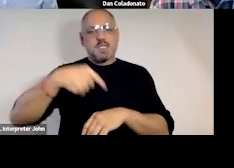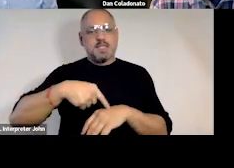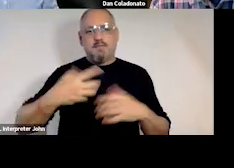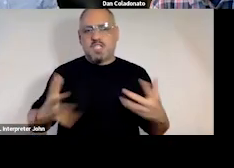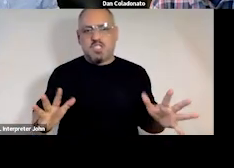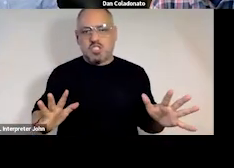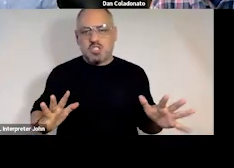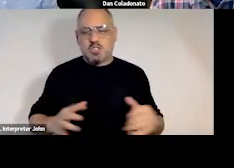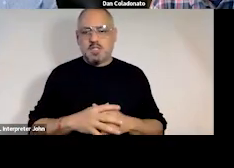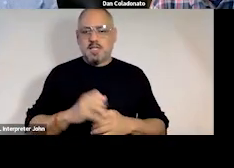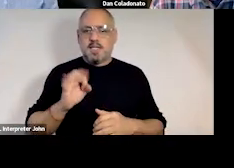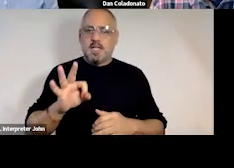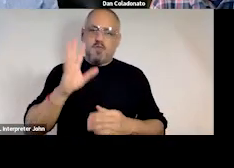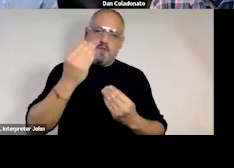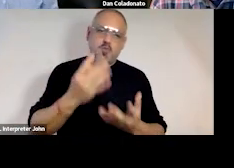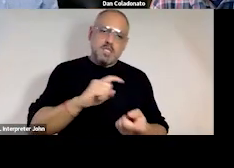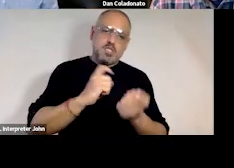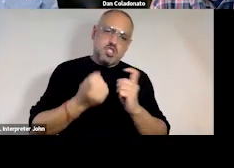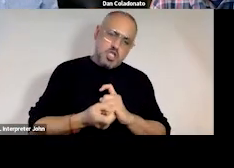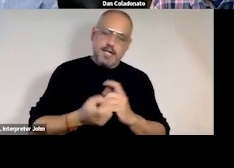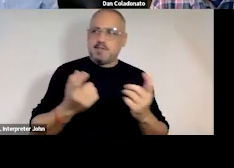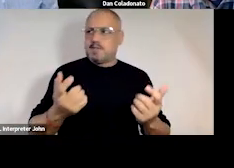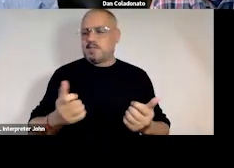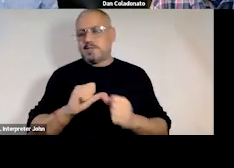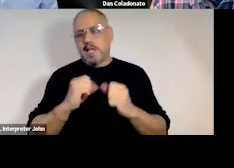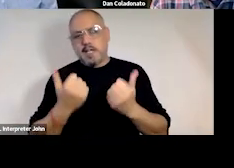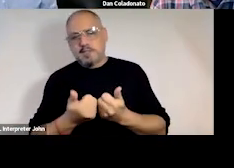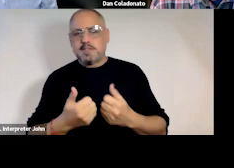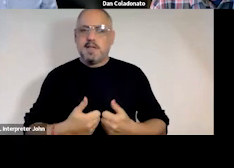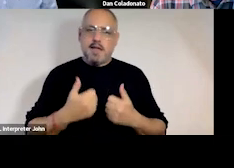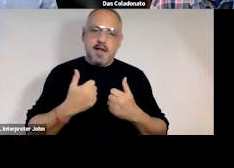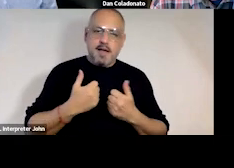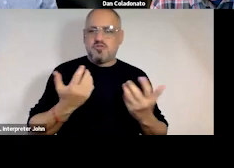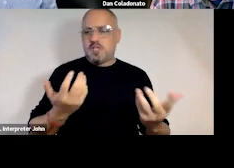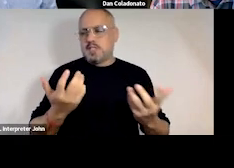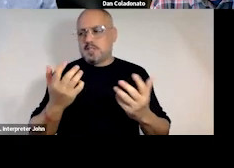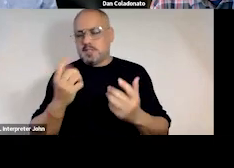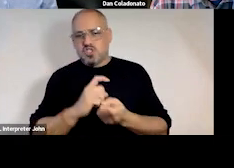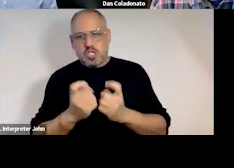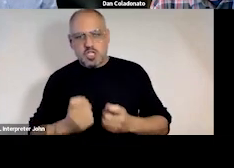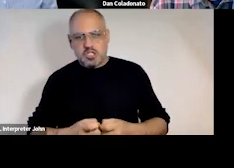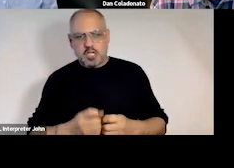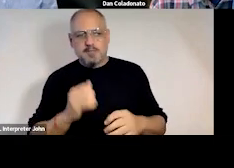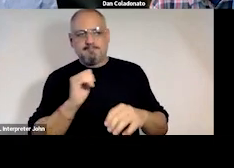unless your information changes, like you change agencies, or your agency address changes, or something like that,